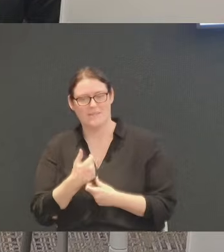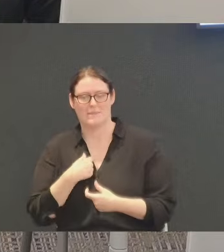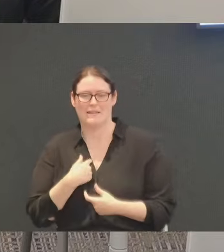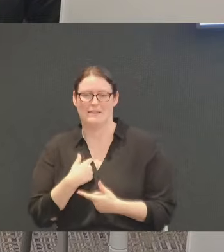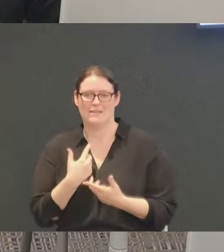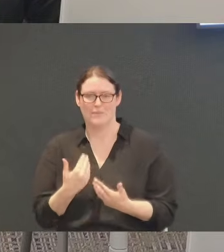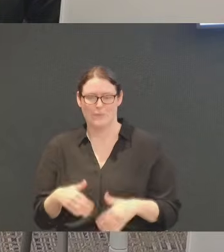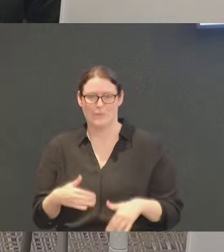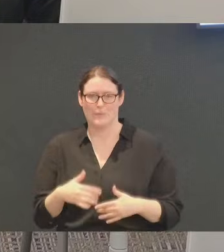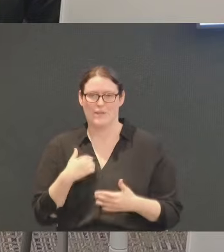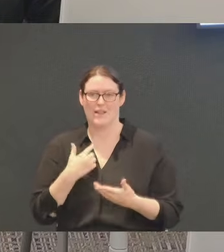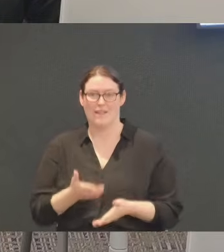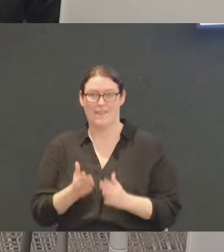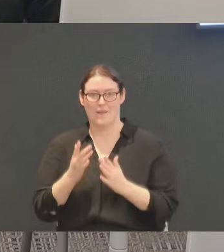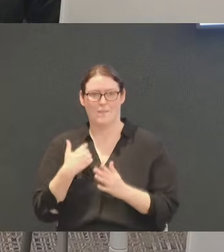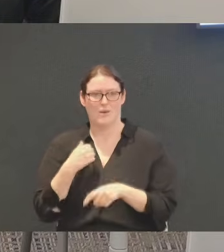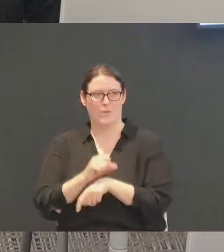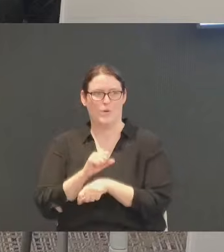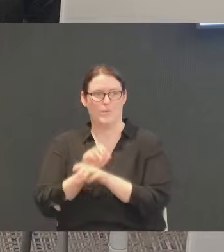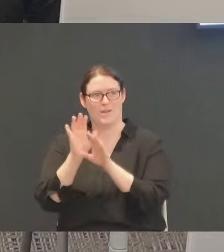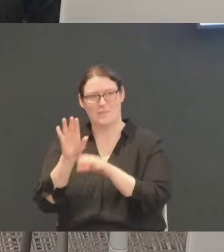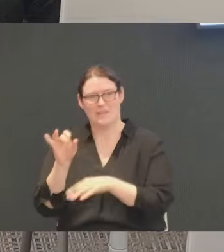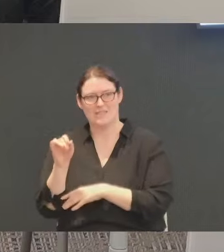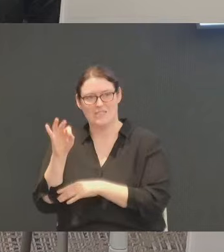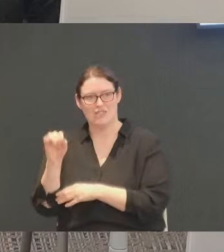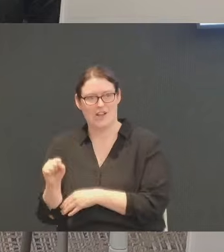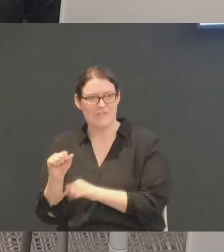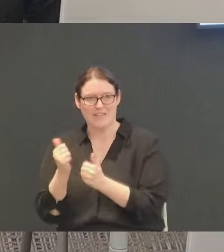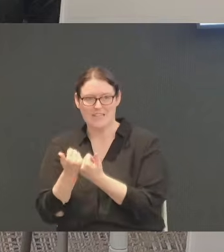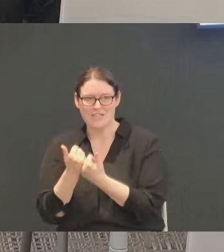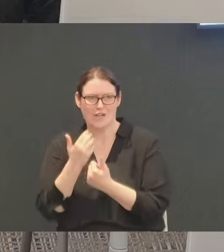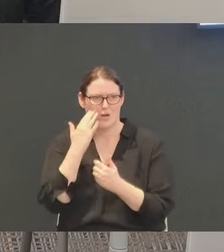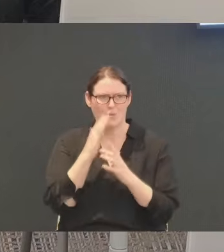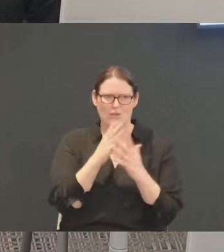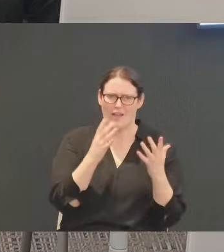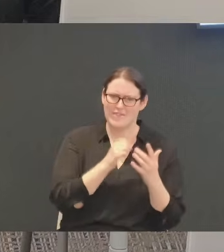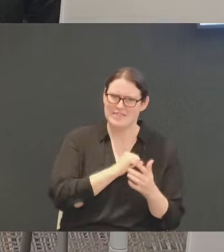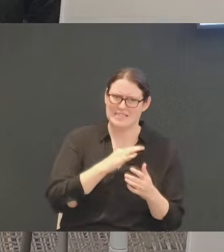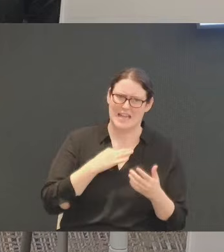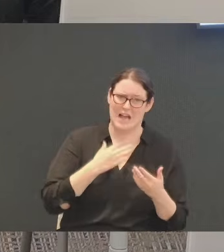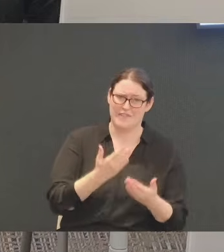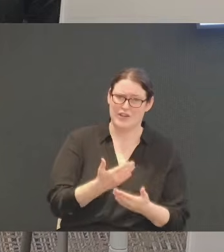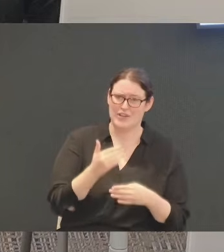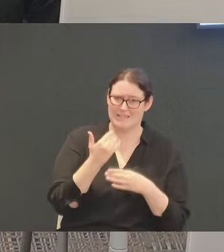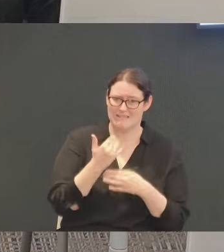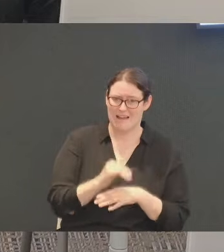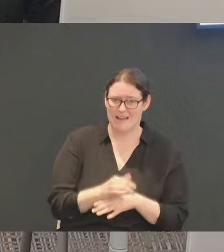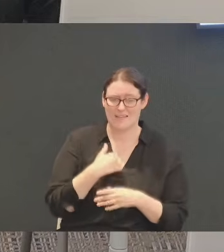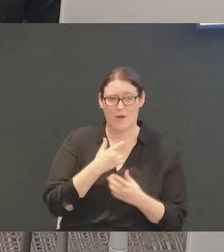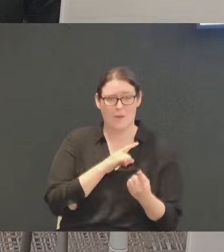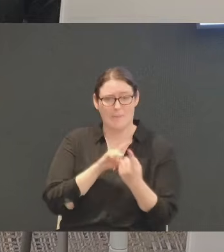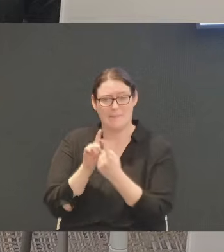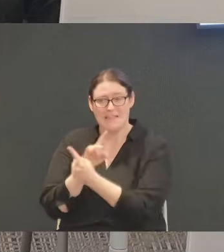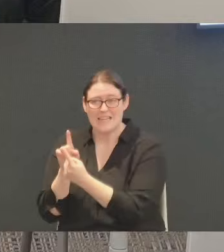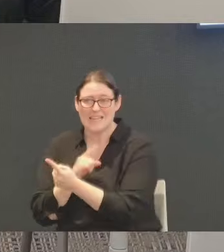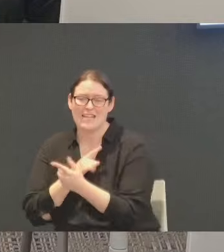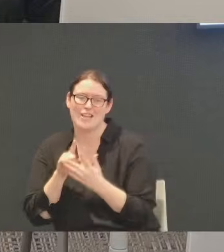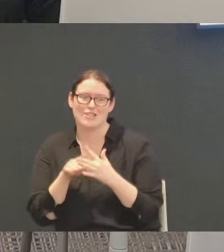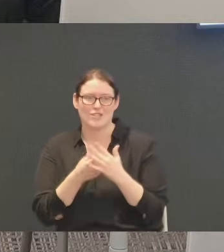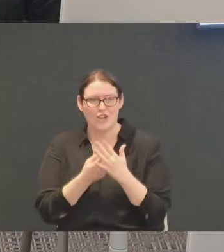to work with this great agency. I know there is a lot of team here and and and staff here that I'm looking forward to meeting and getting starting, hitting the ground running,